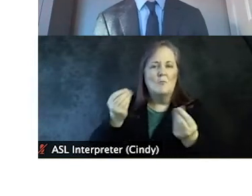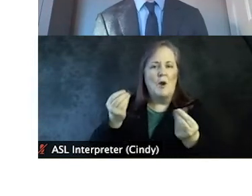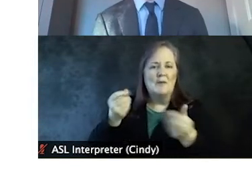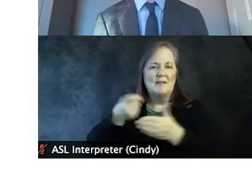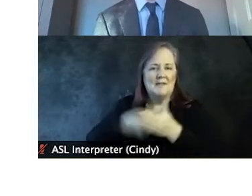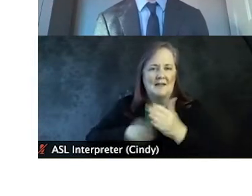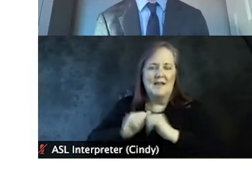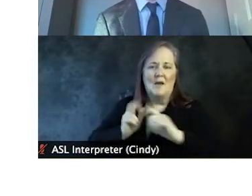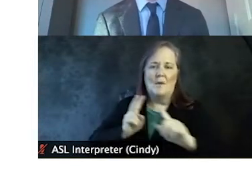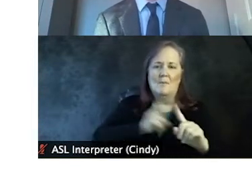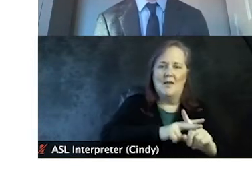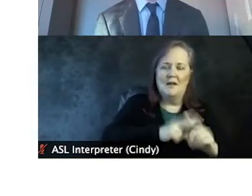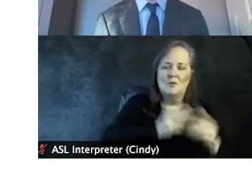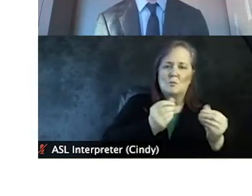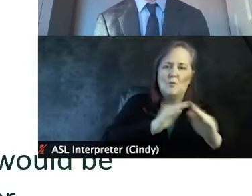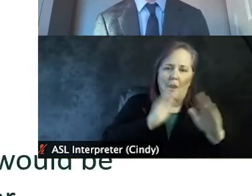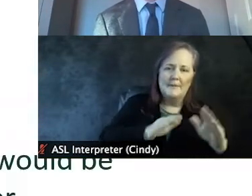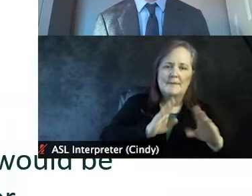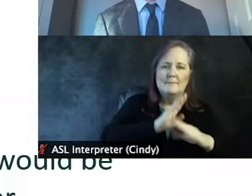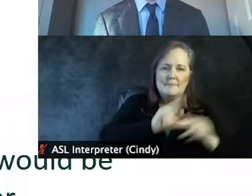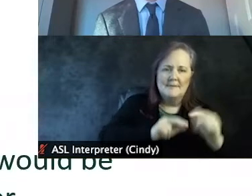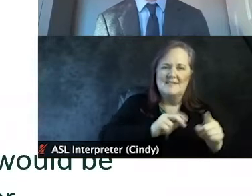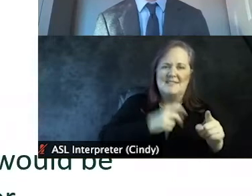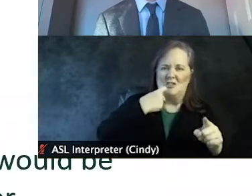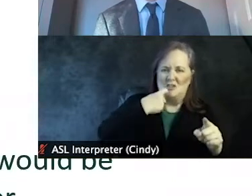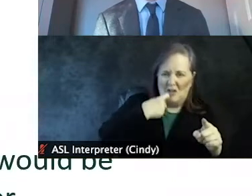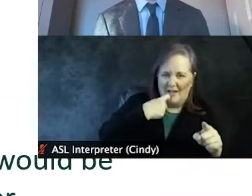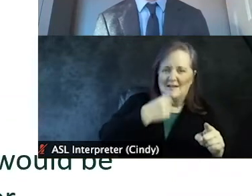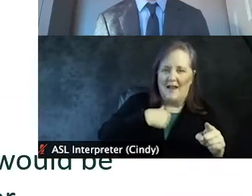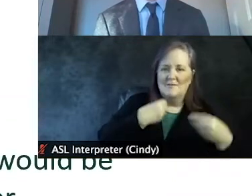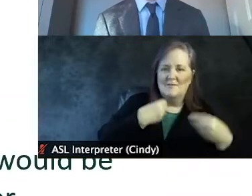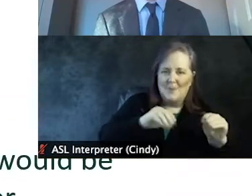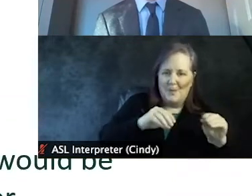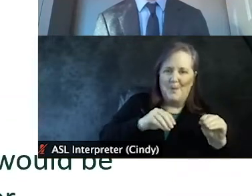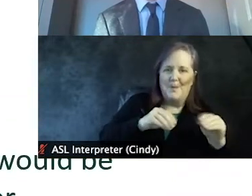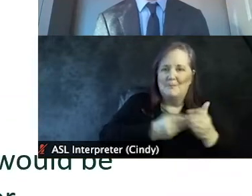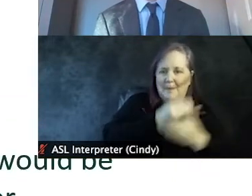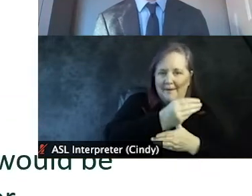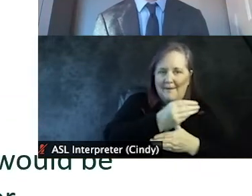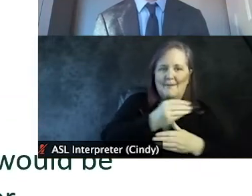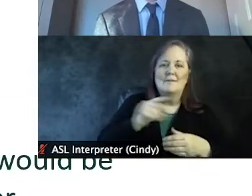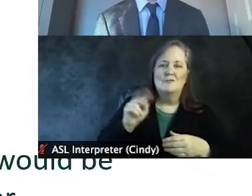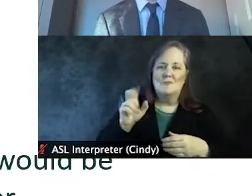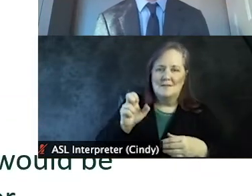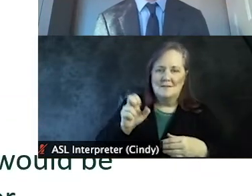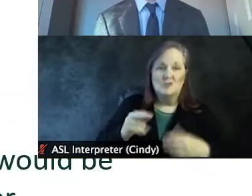between parents and children or grandparents and grandchildren if the grandchild's parents are deceased.